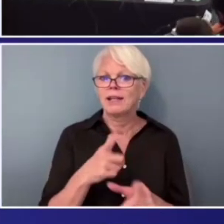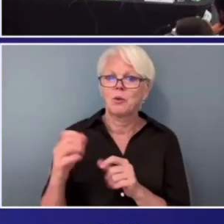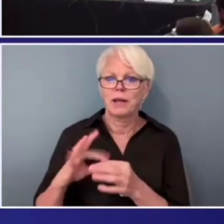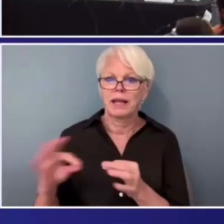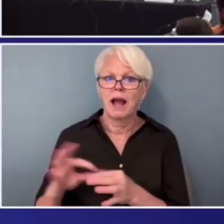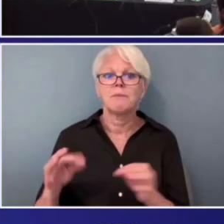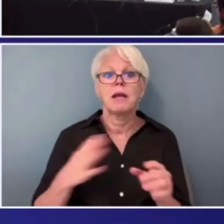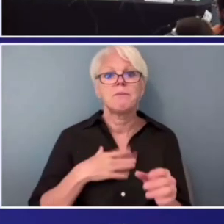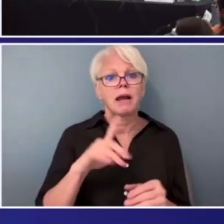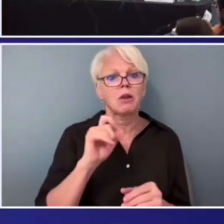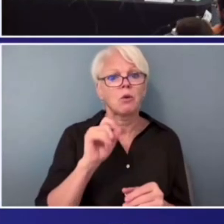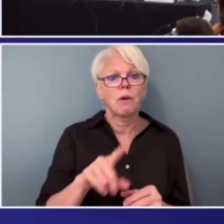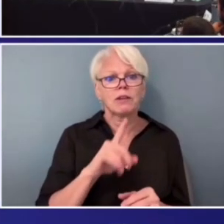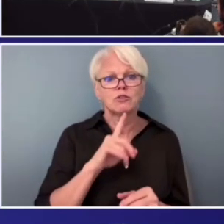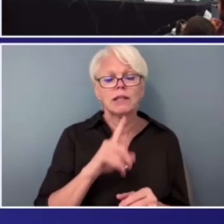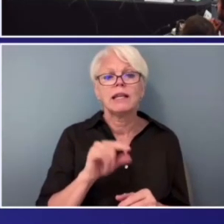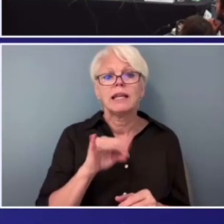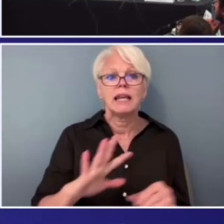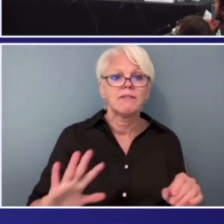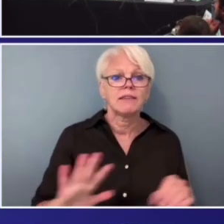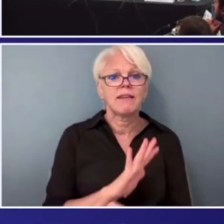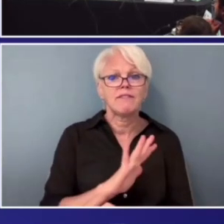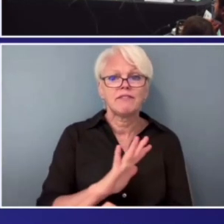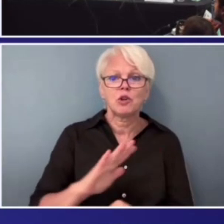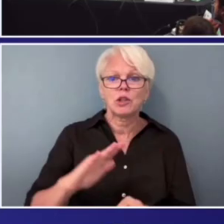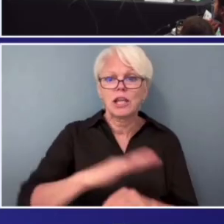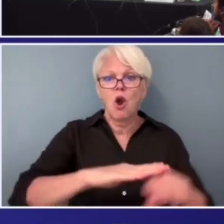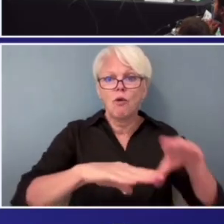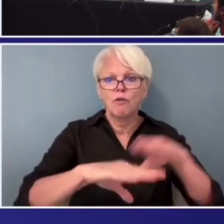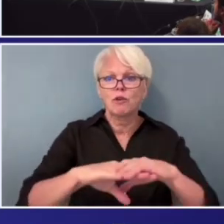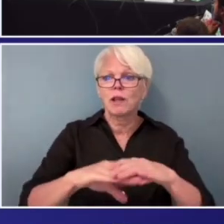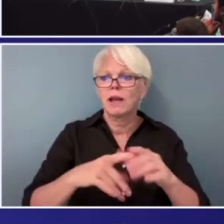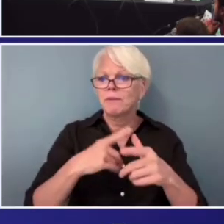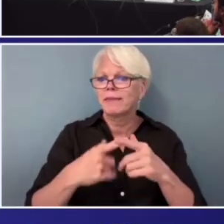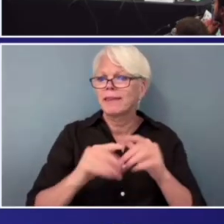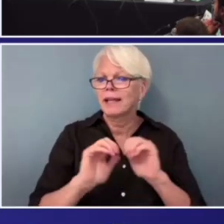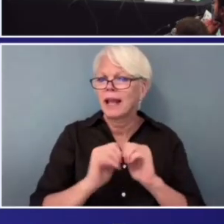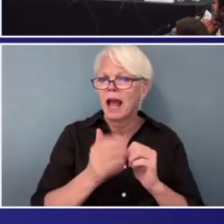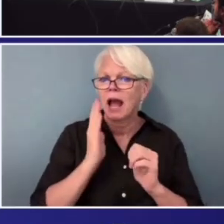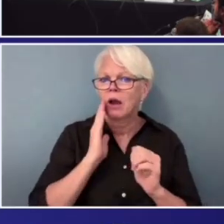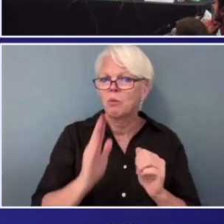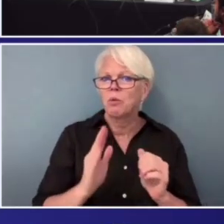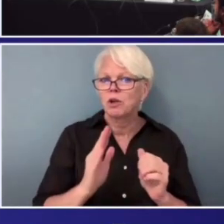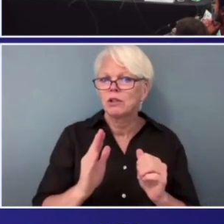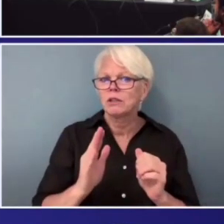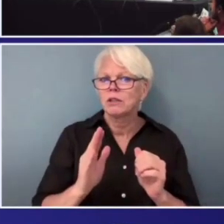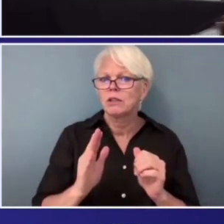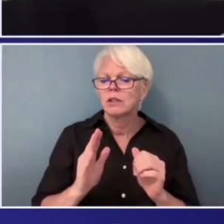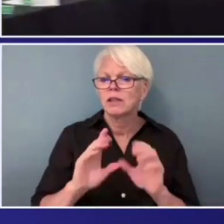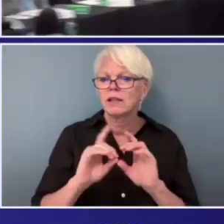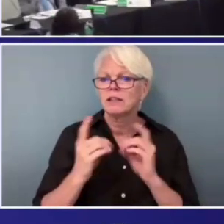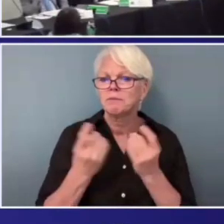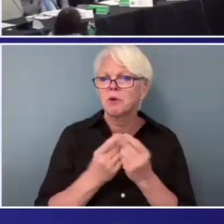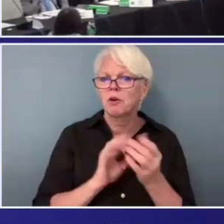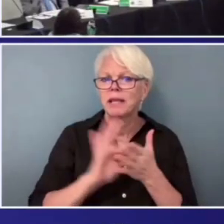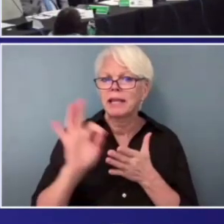if they fully overlap, then how would the Department count it? Like if it's, if it's both at the same